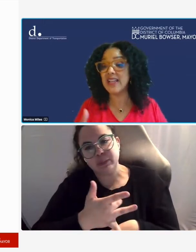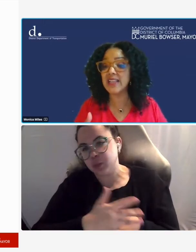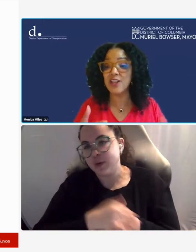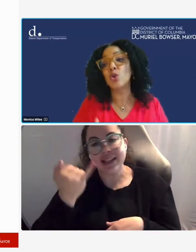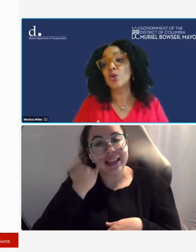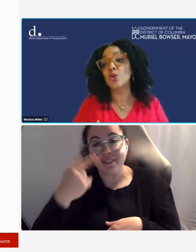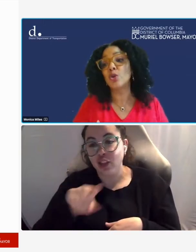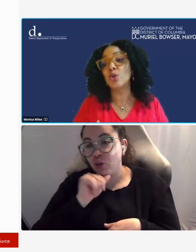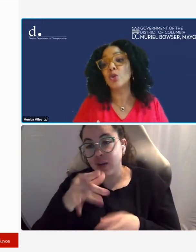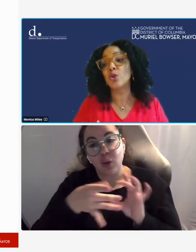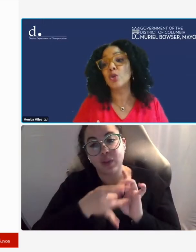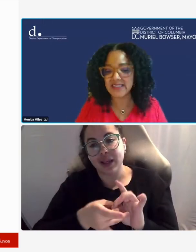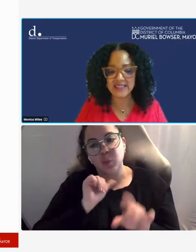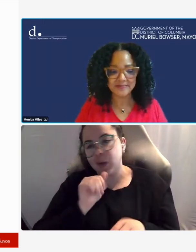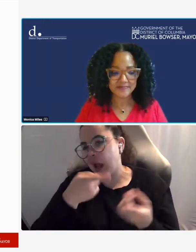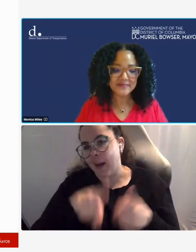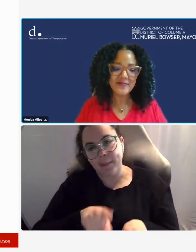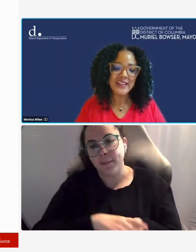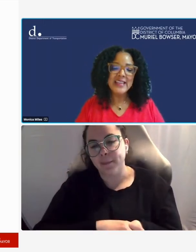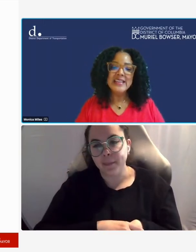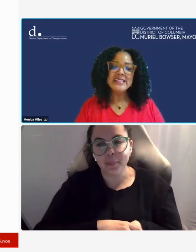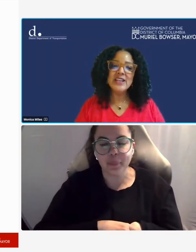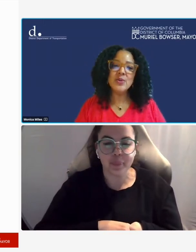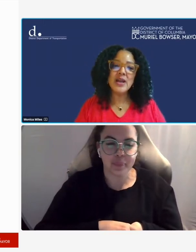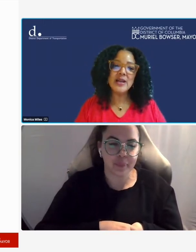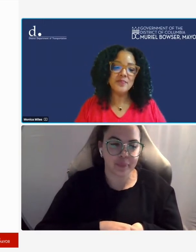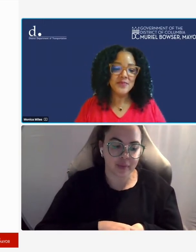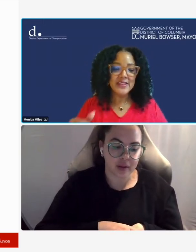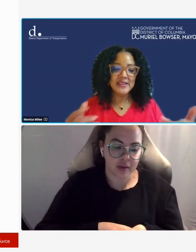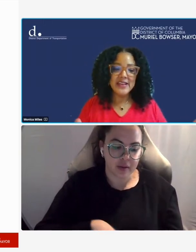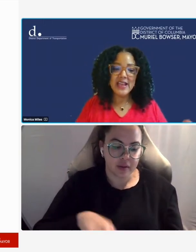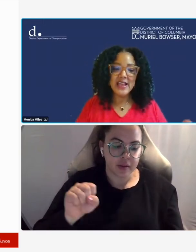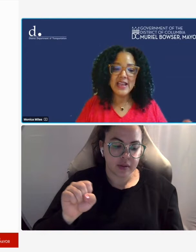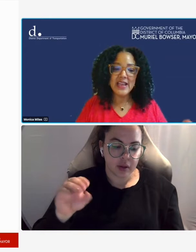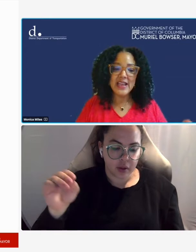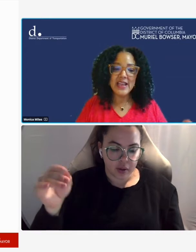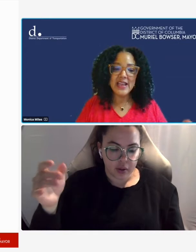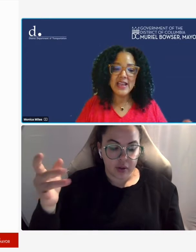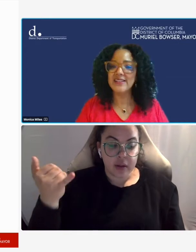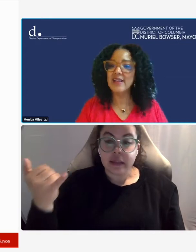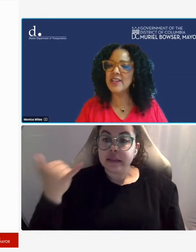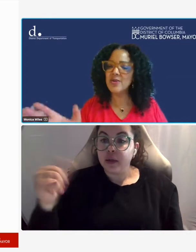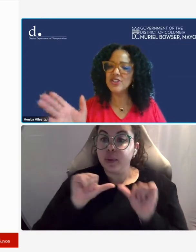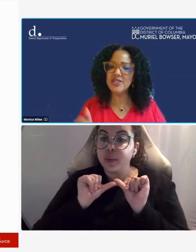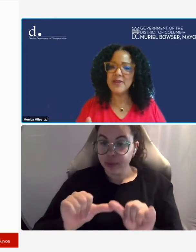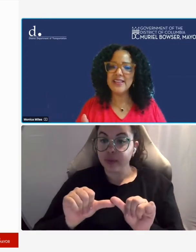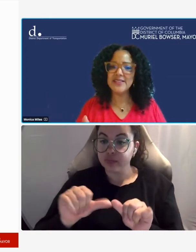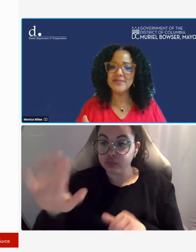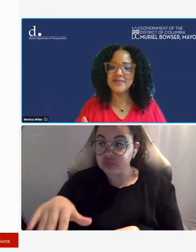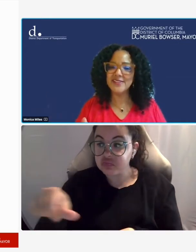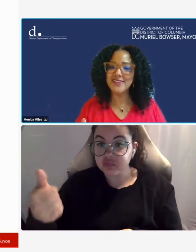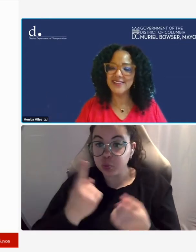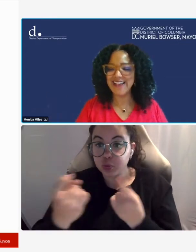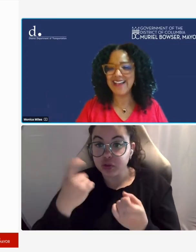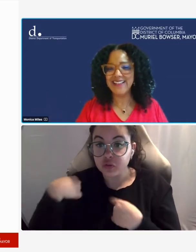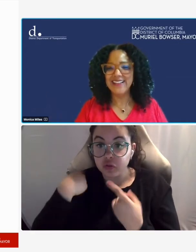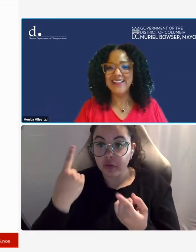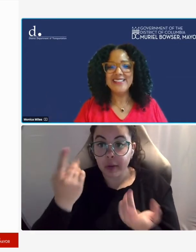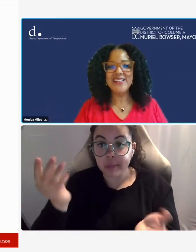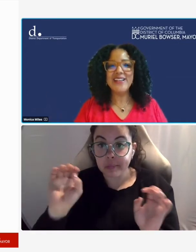owner's son for instance so um now we're going to move on any questions about that okay so now we're